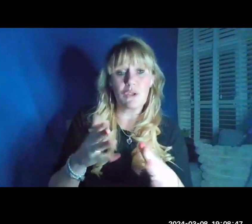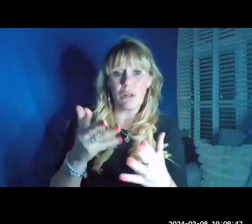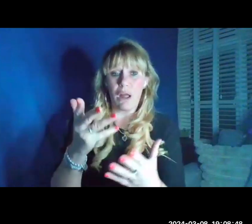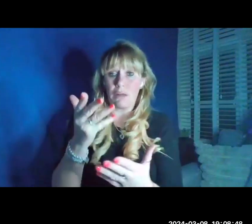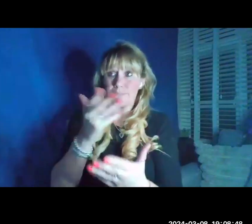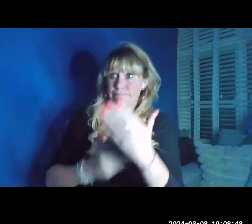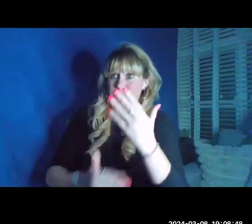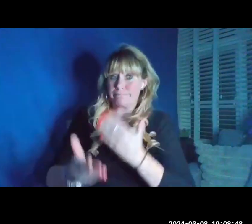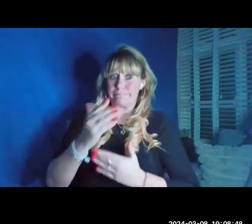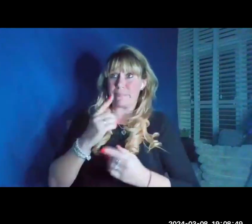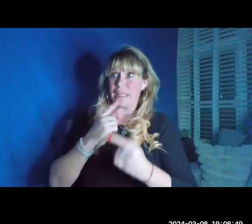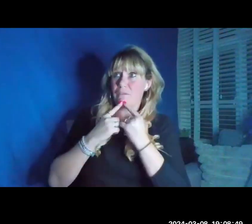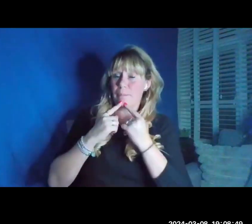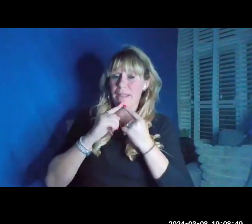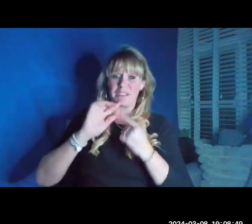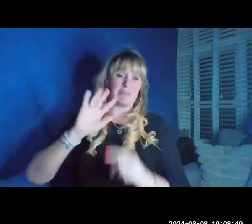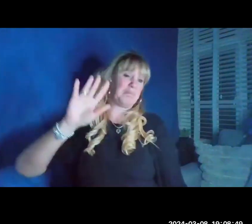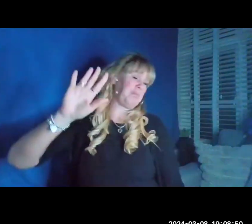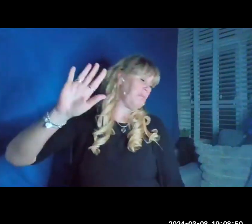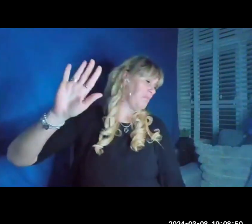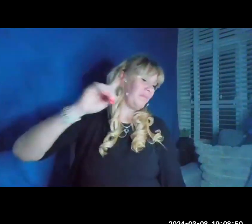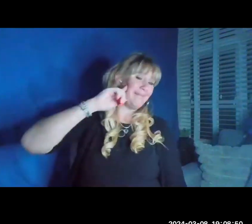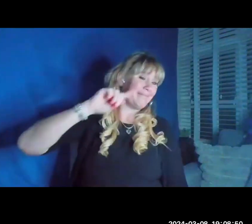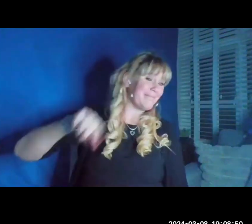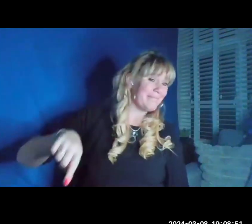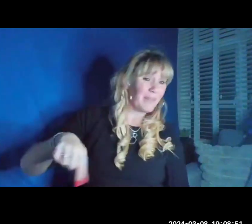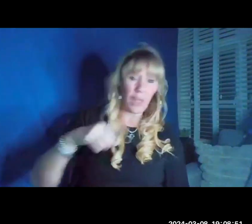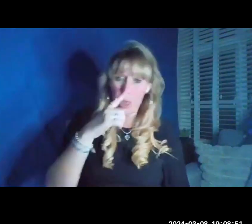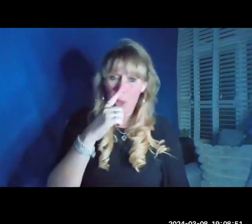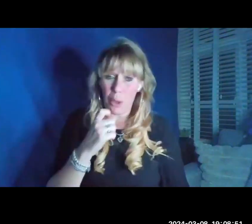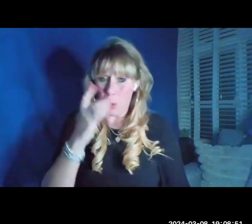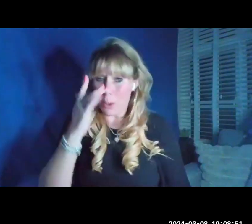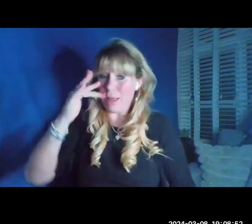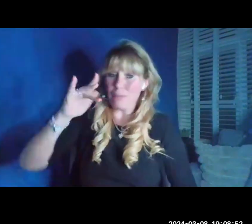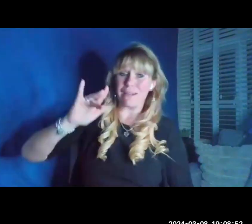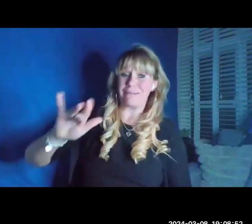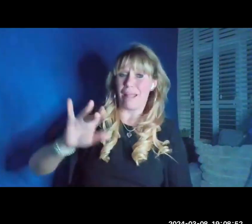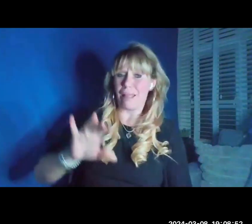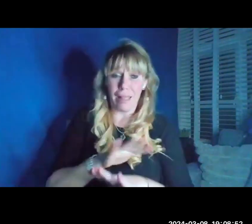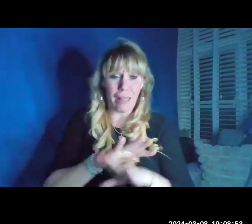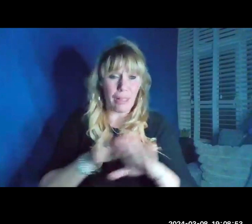Yeah. just this moment of your time